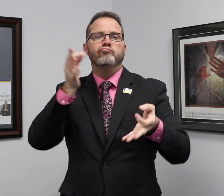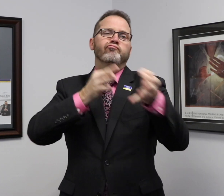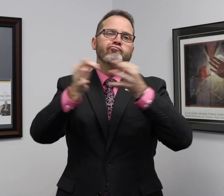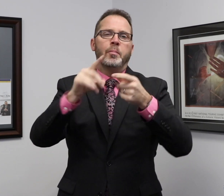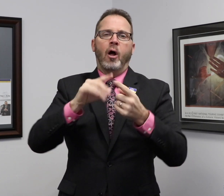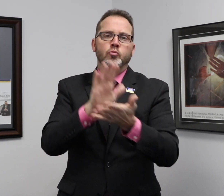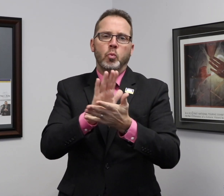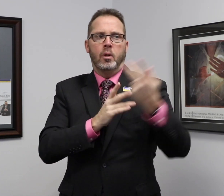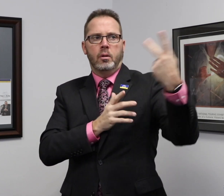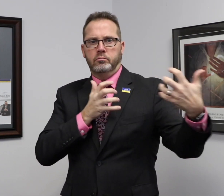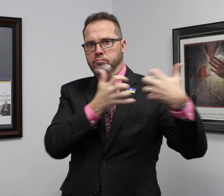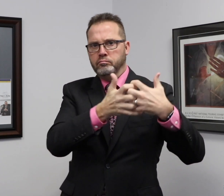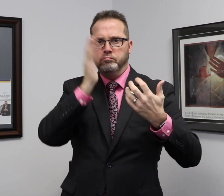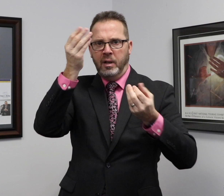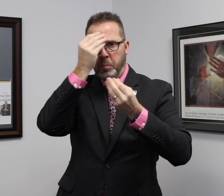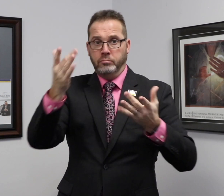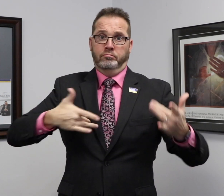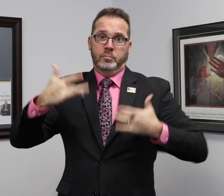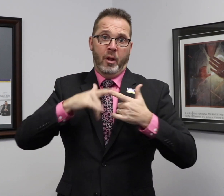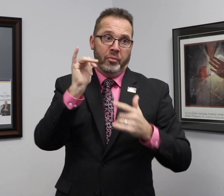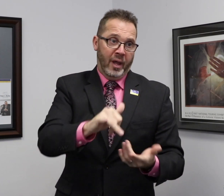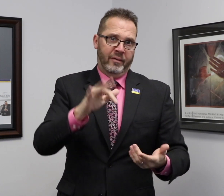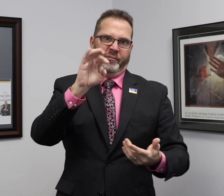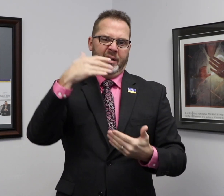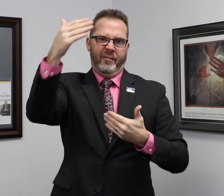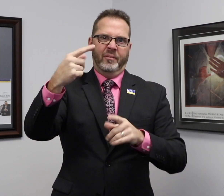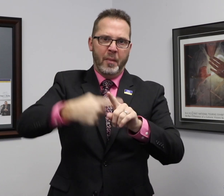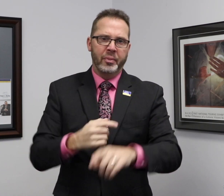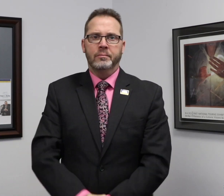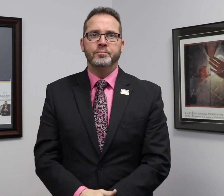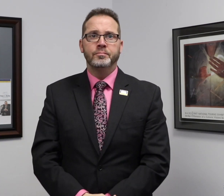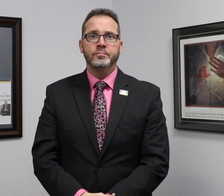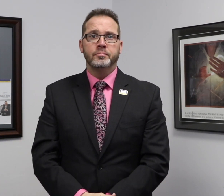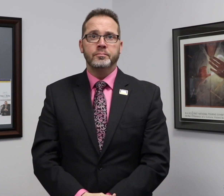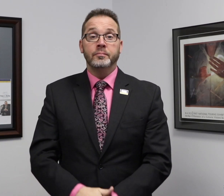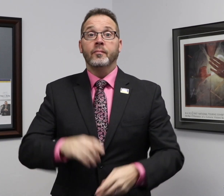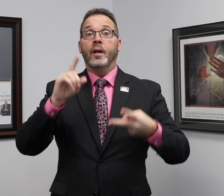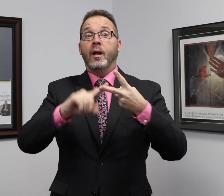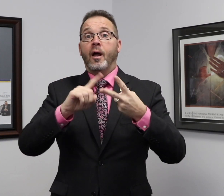be supporting them from the galley. Dr. farmer and I will be working together to share information about the schools in advance of the testimony on February 20th.